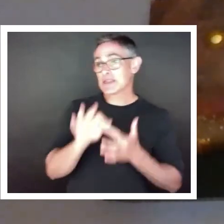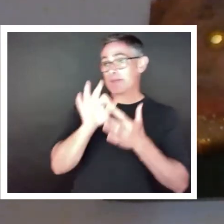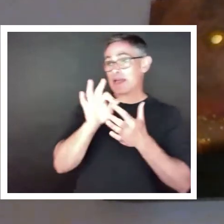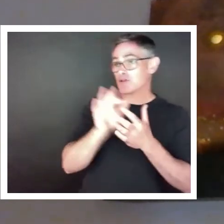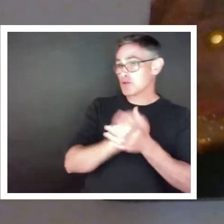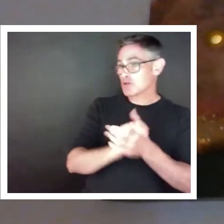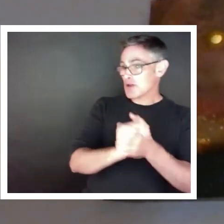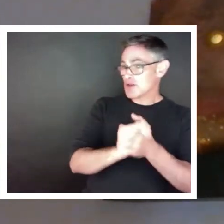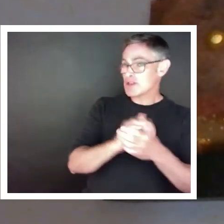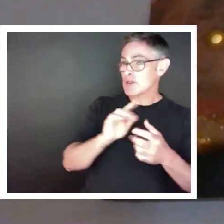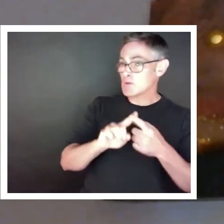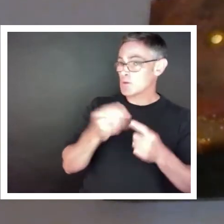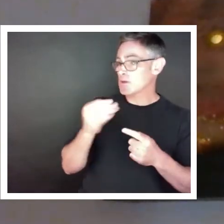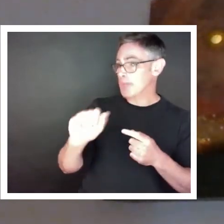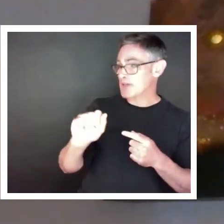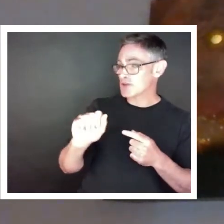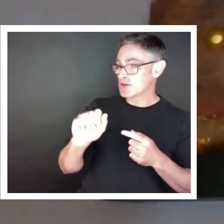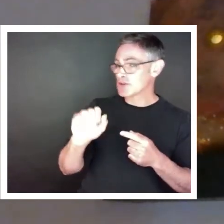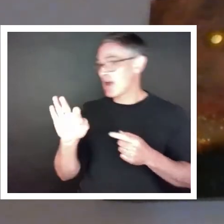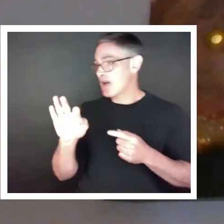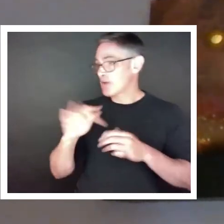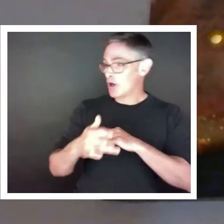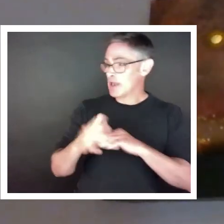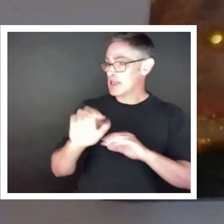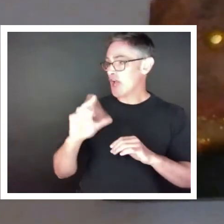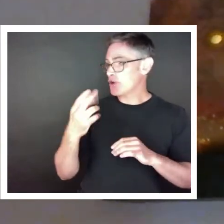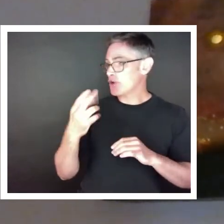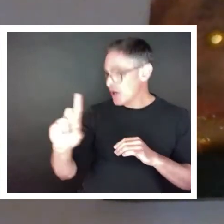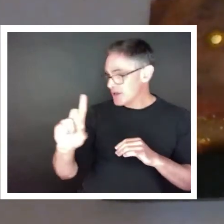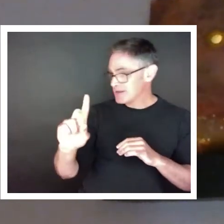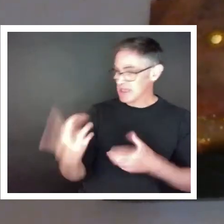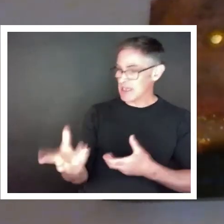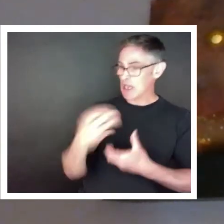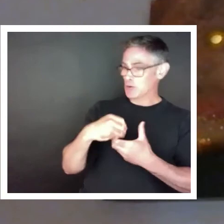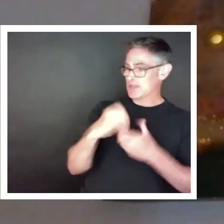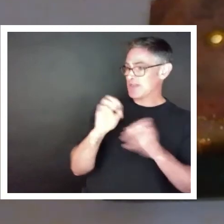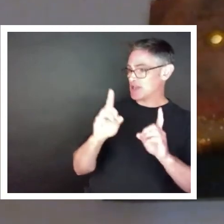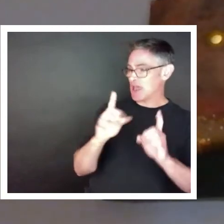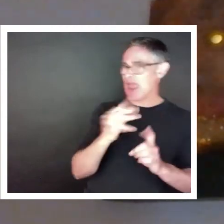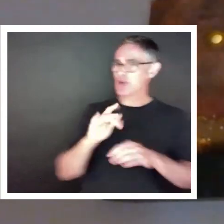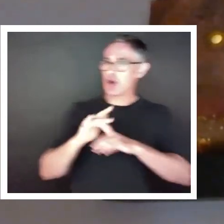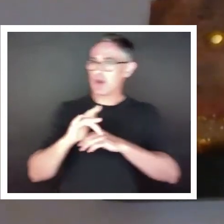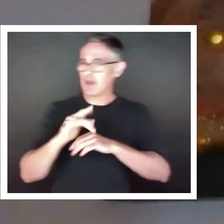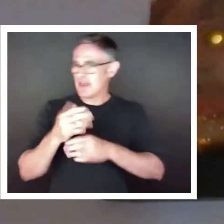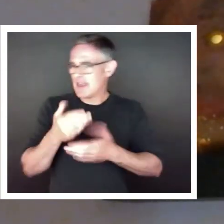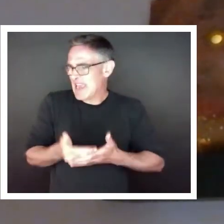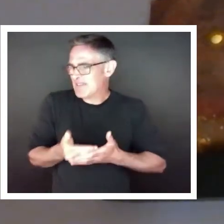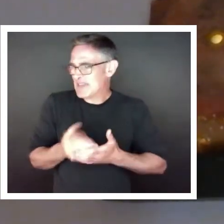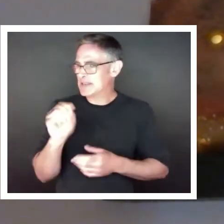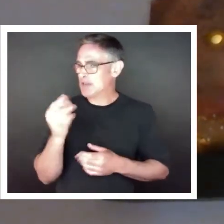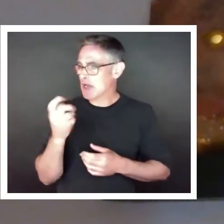to our masters of early childhood inclusive Ed and infant toddler mental health certificate graduates.